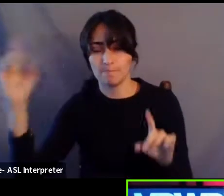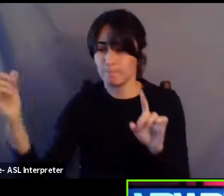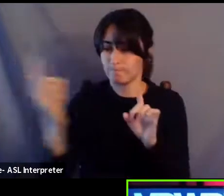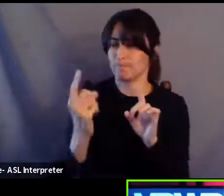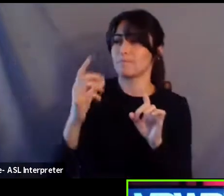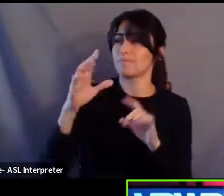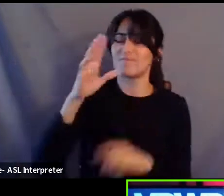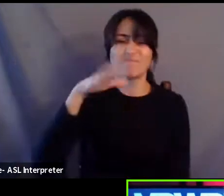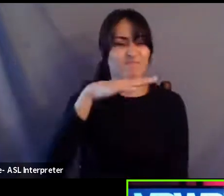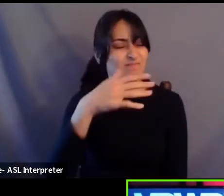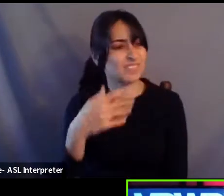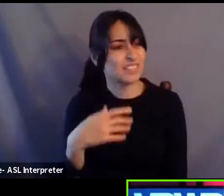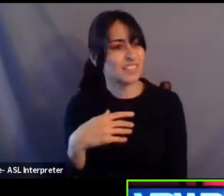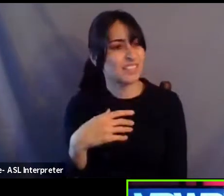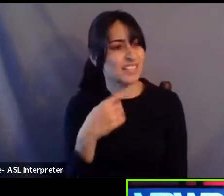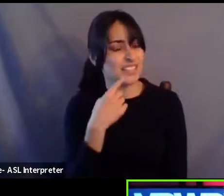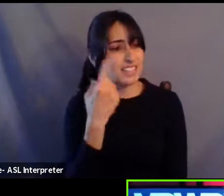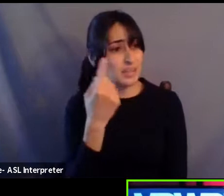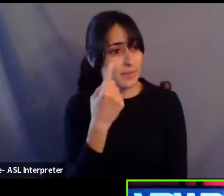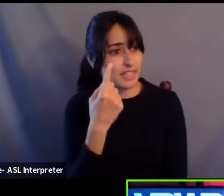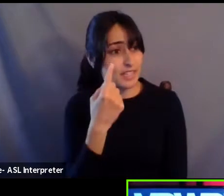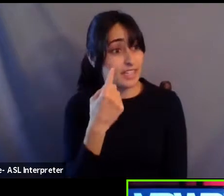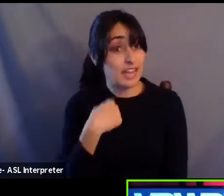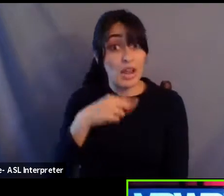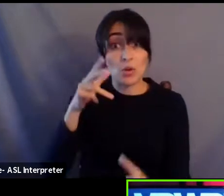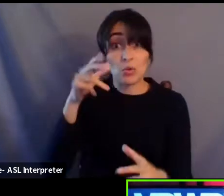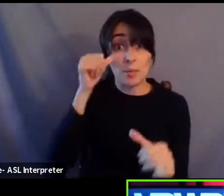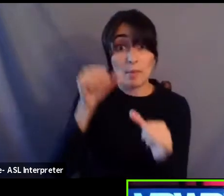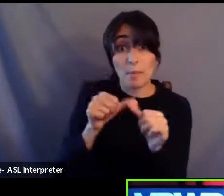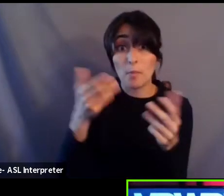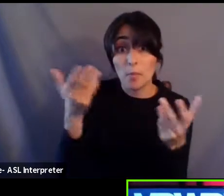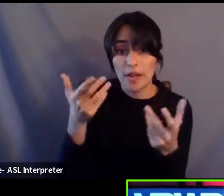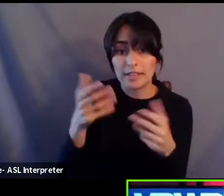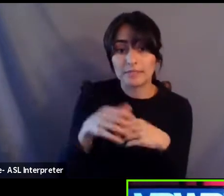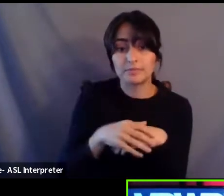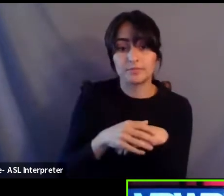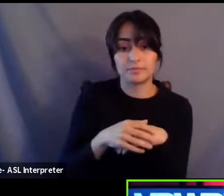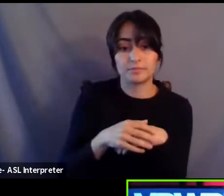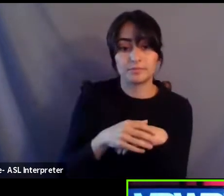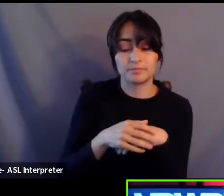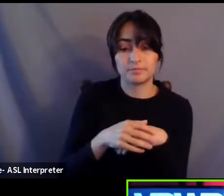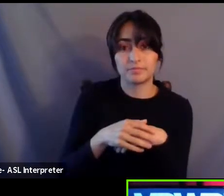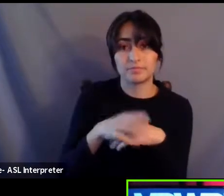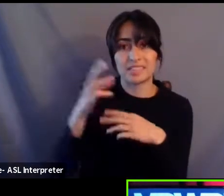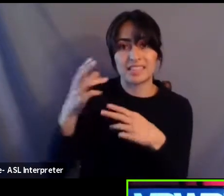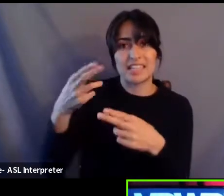something and the only thing I really remember about what he had is he called me Sergeant Garcia.